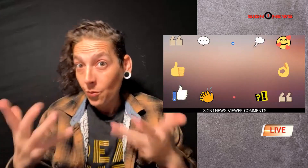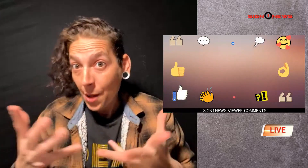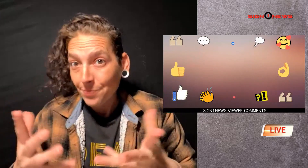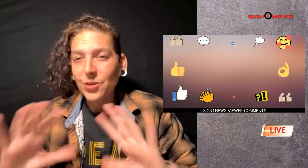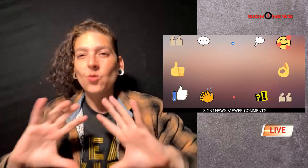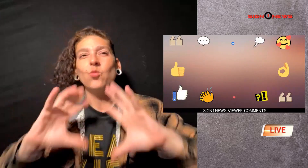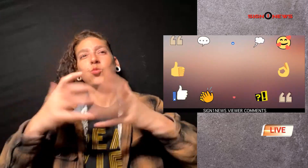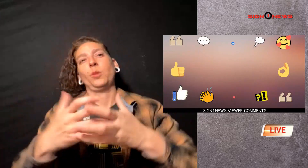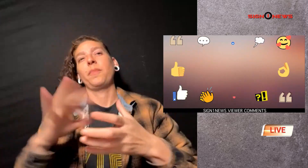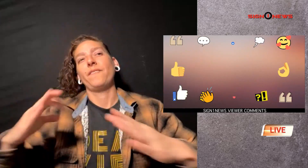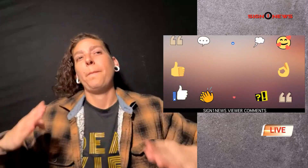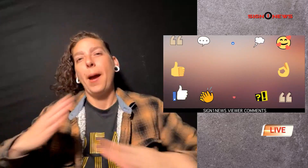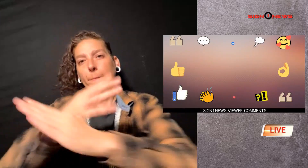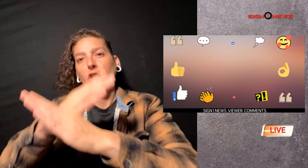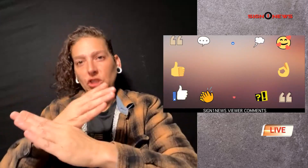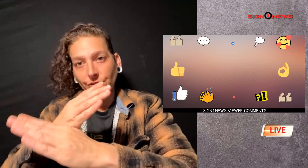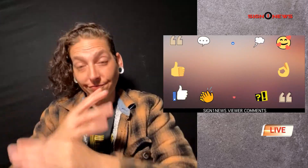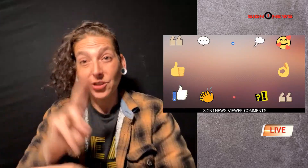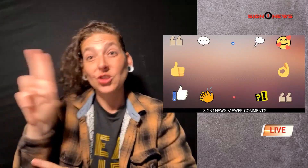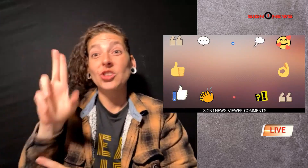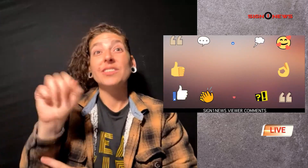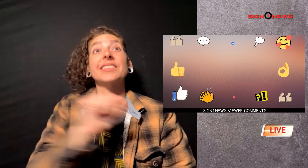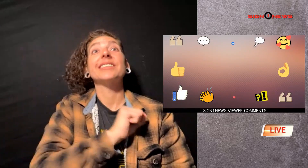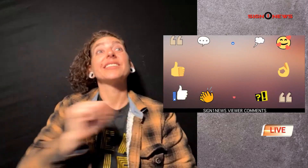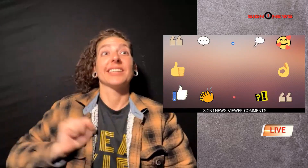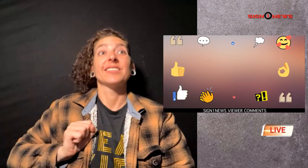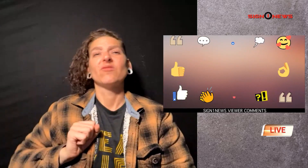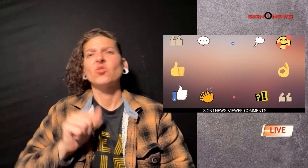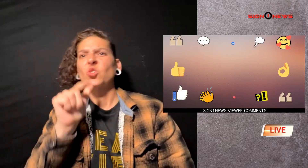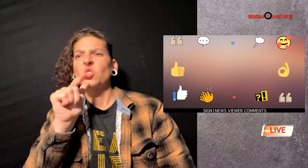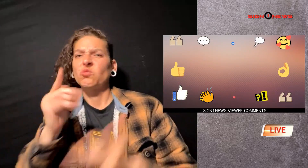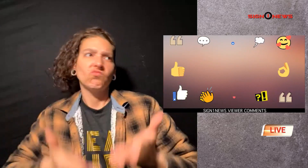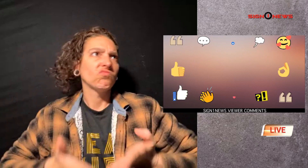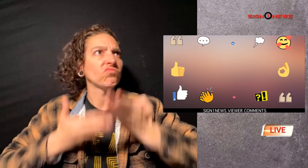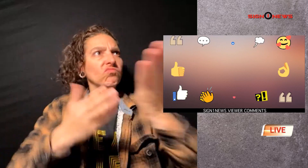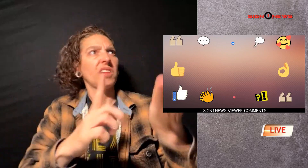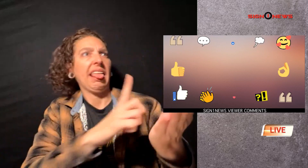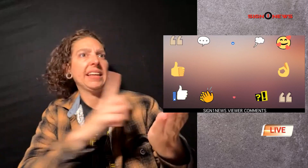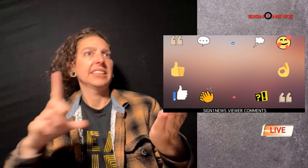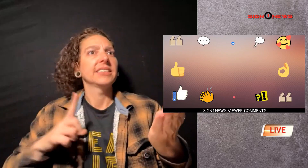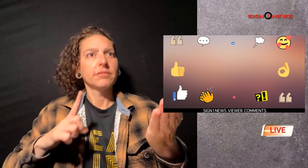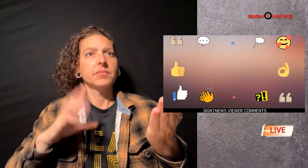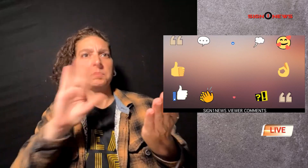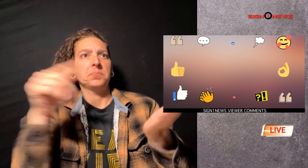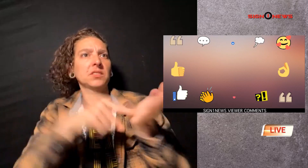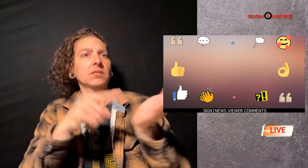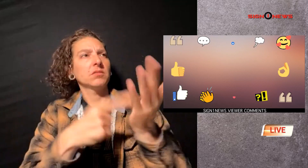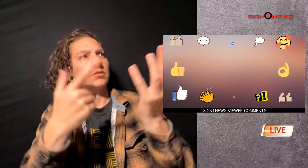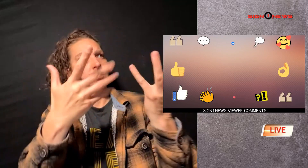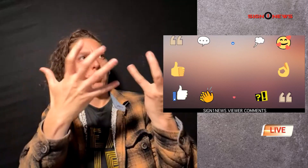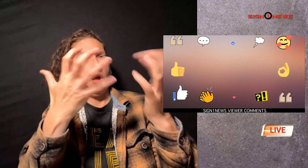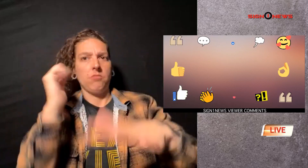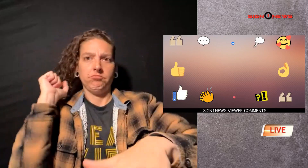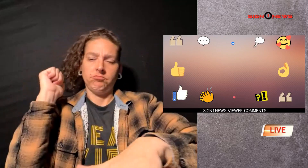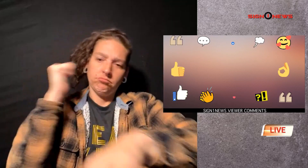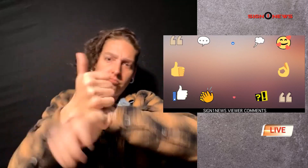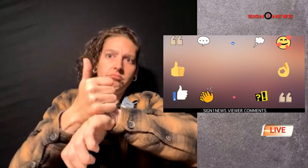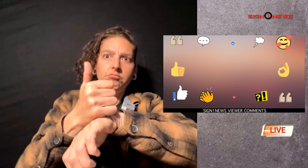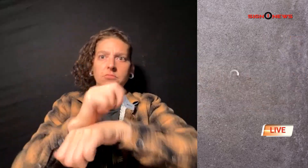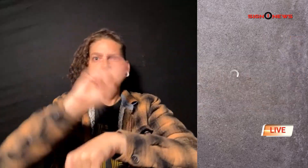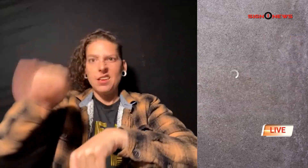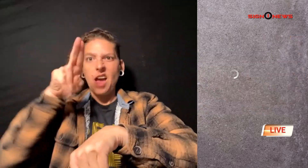story about the group of bipartisan US senators who are proposing legislation that would place a